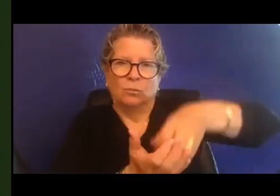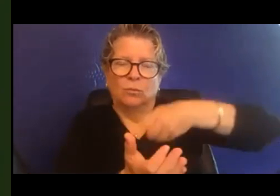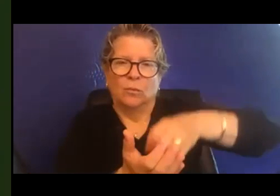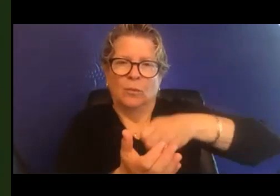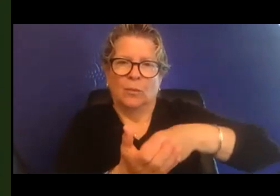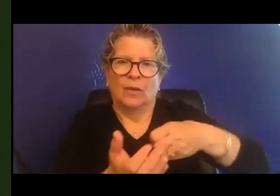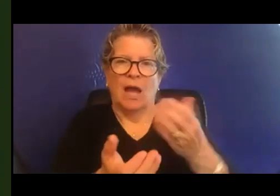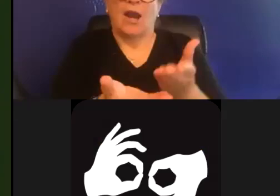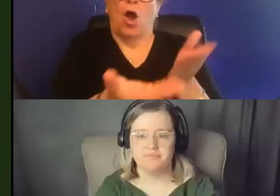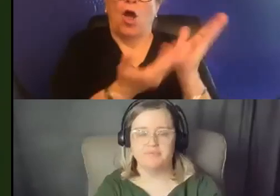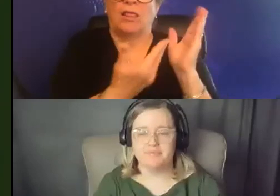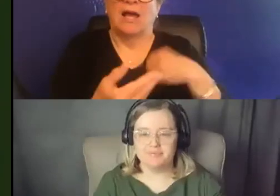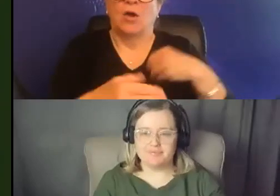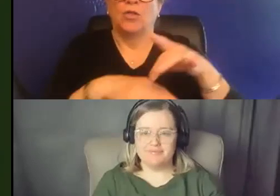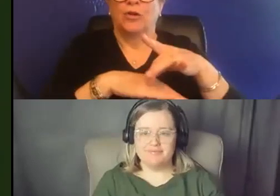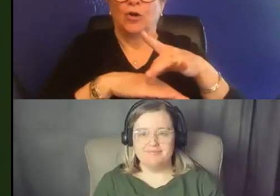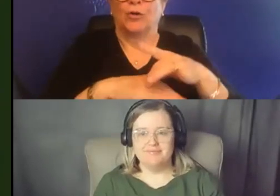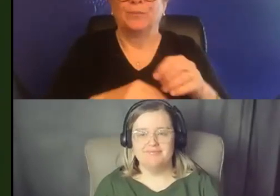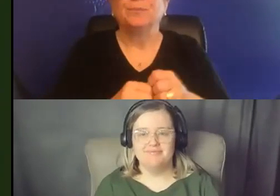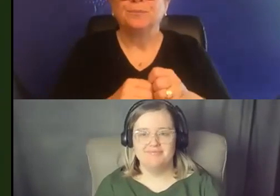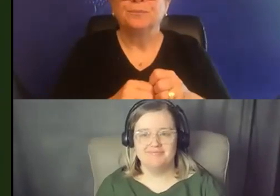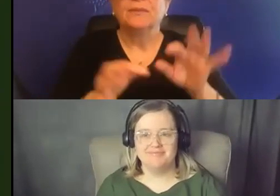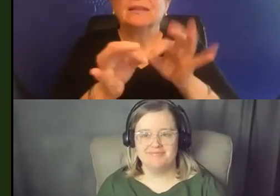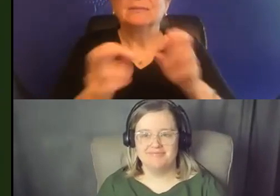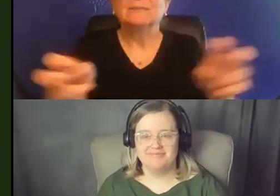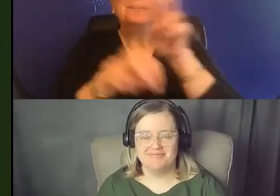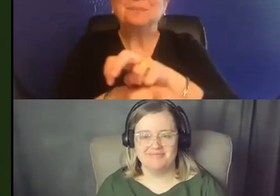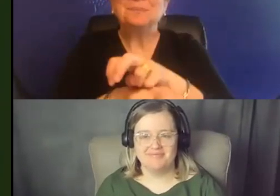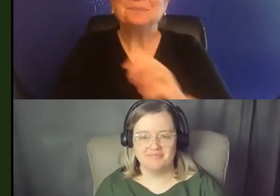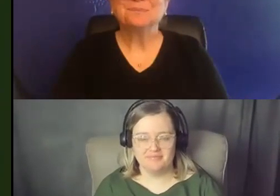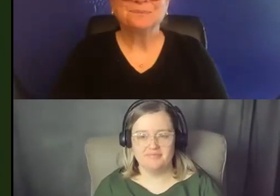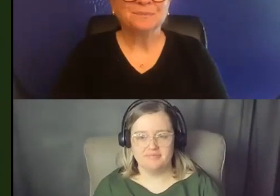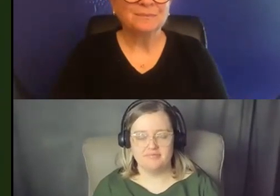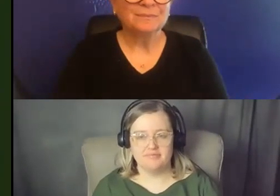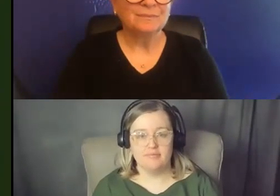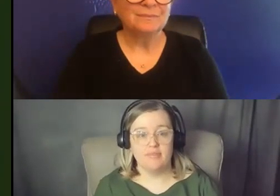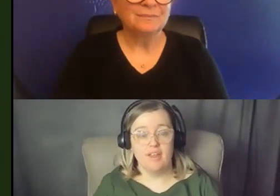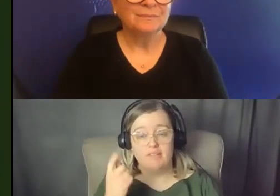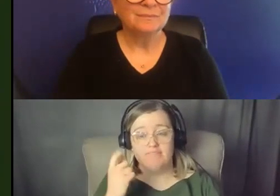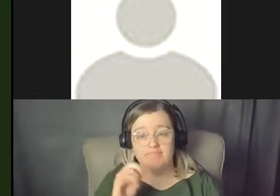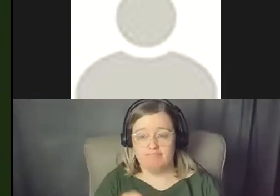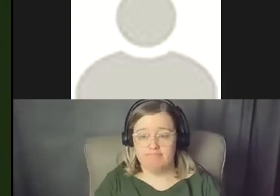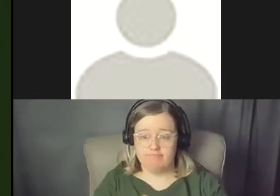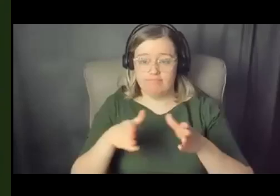So the trail access during construction will be restricted,